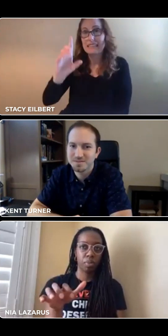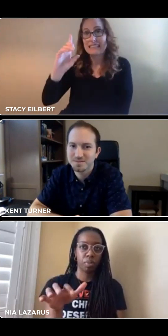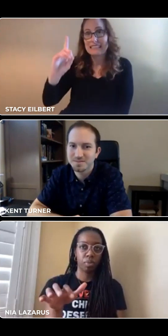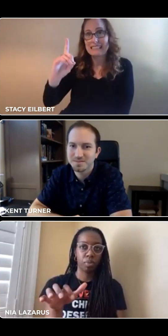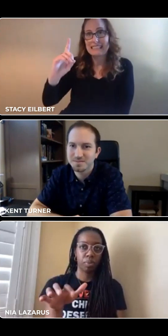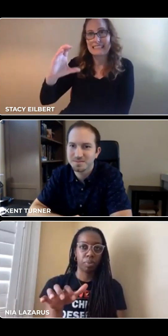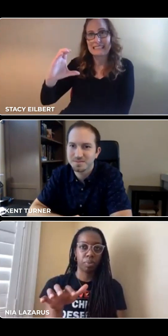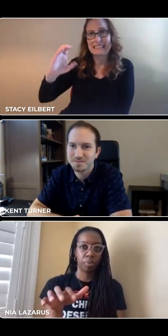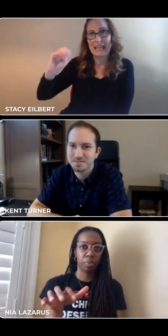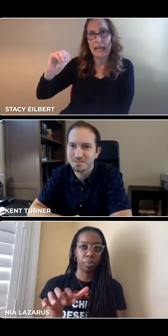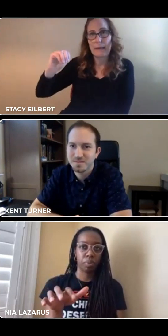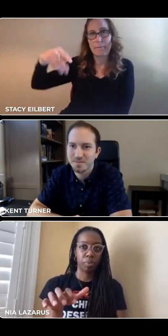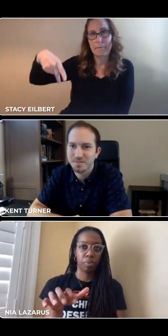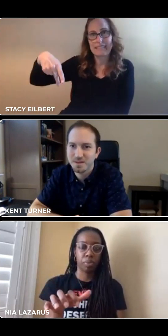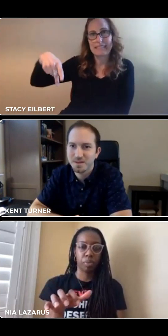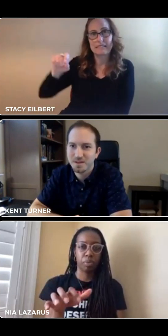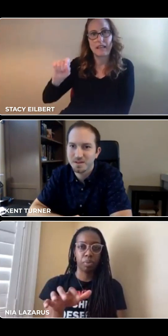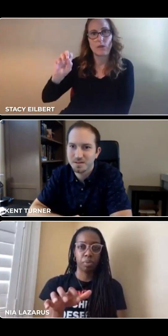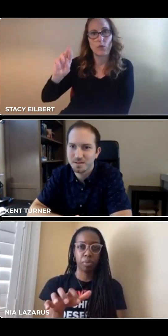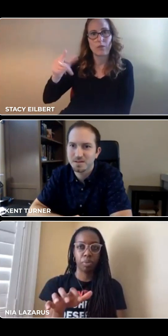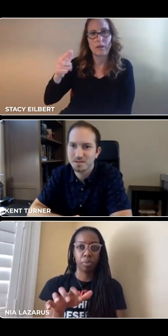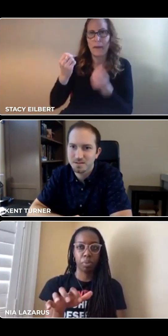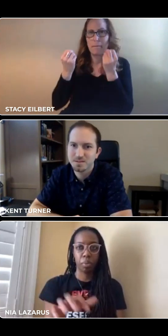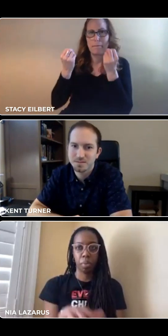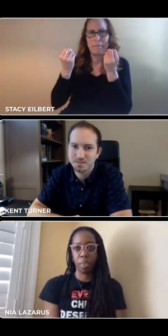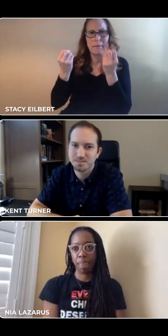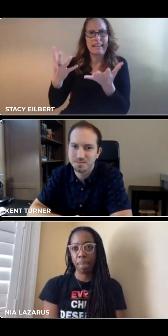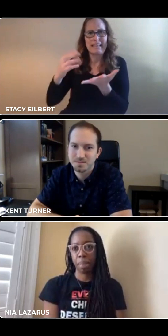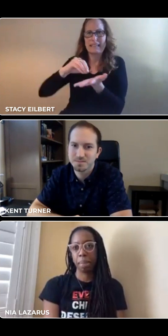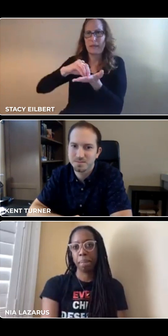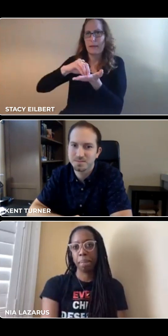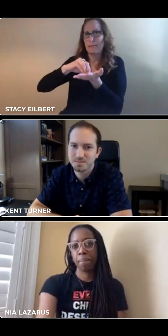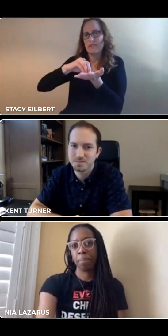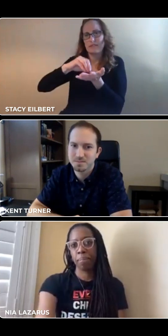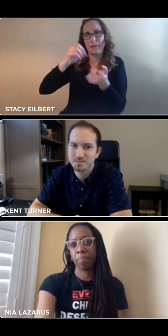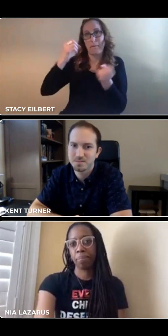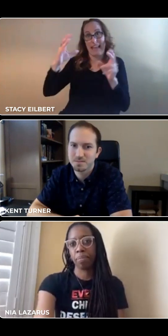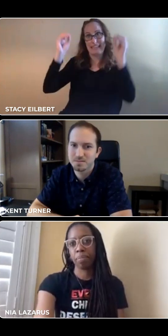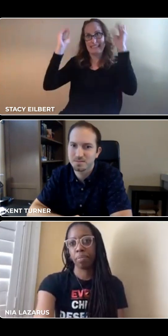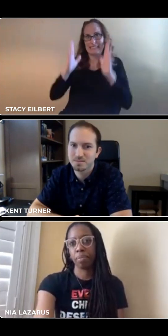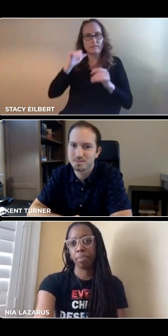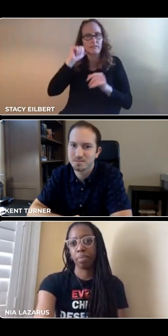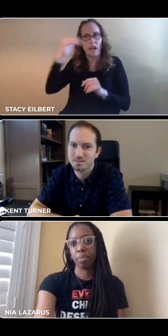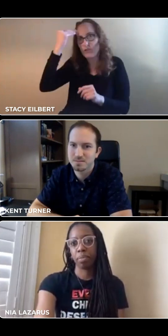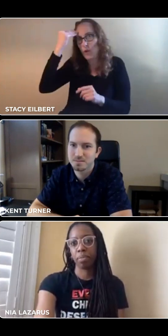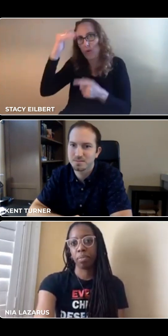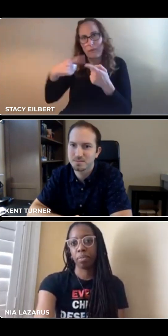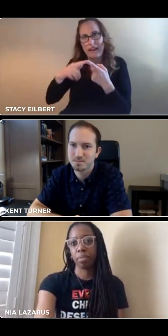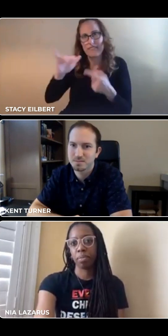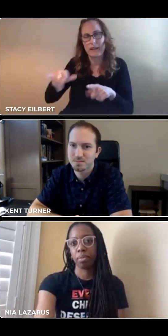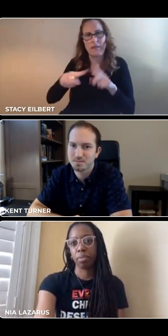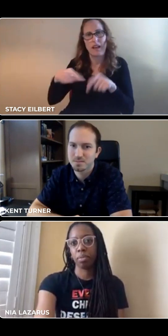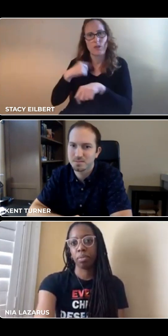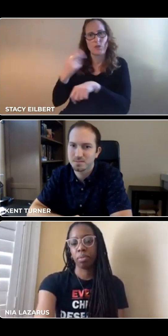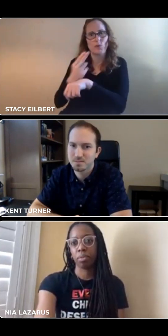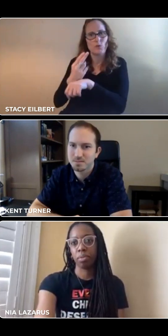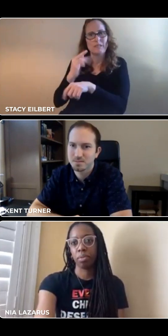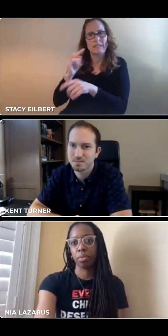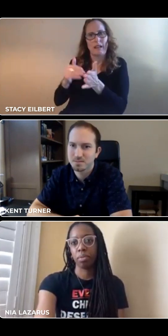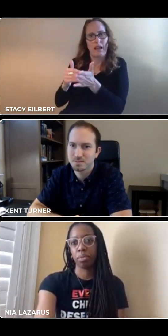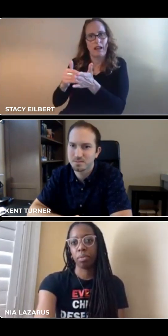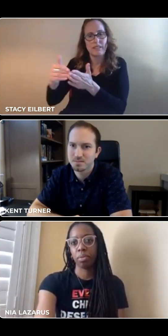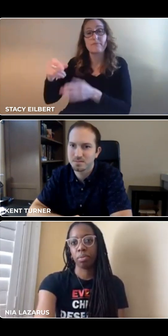I wanted to add dcmp.org. A lot of teachers don't know about this website,